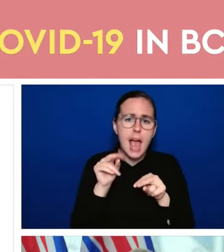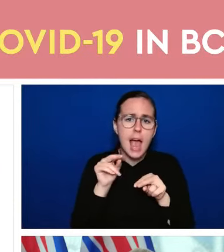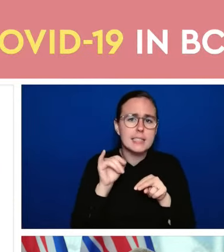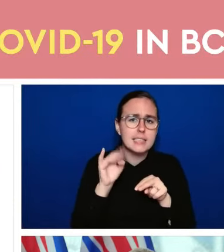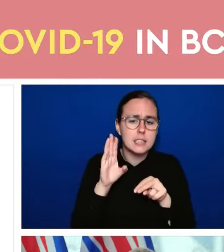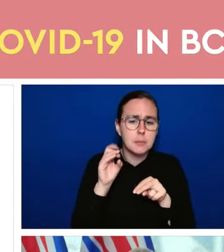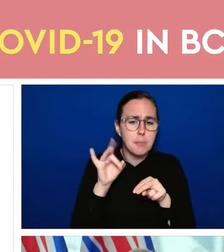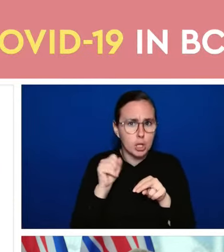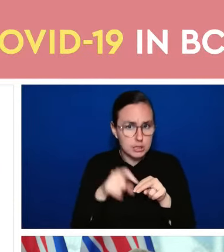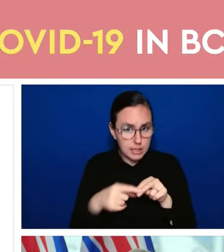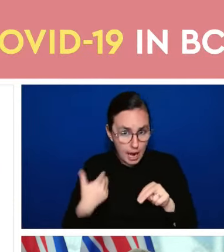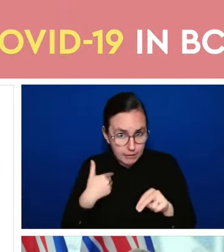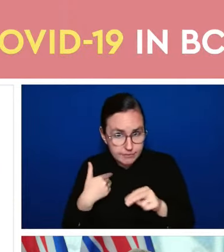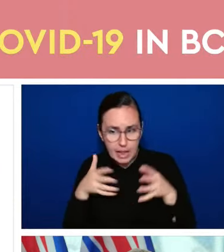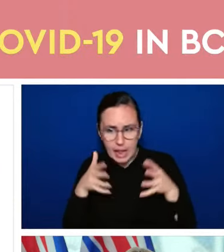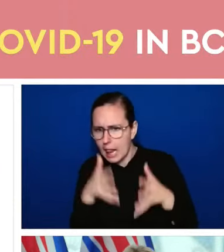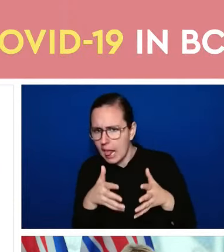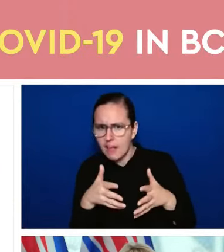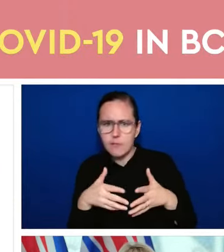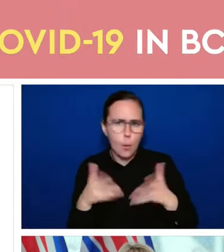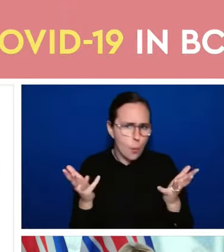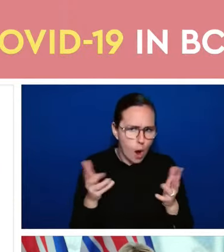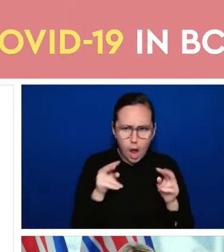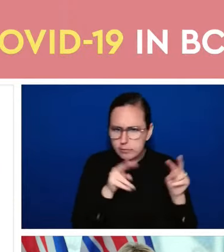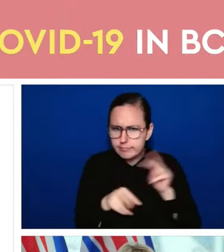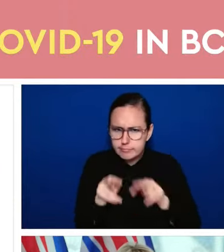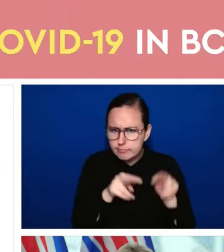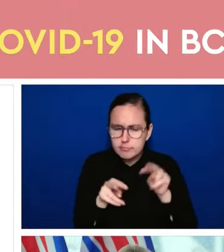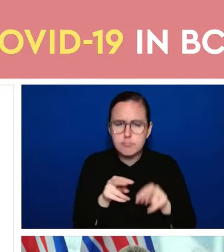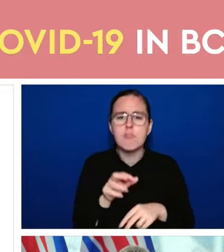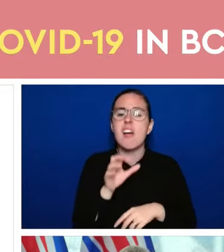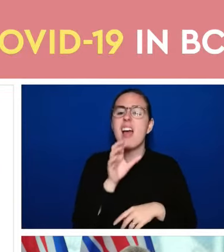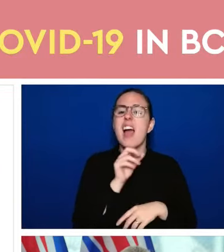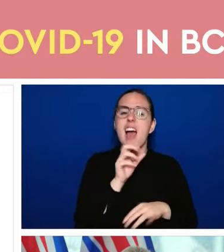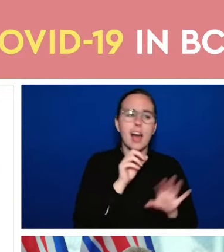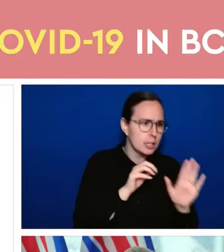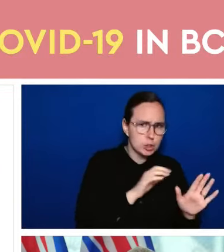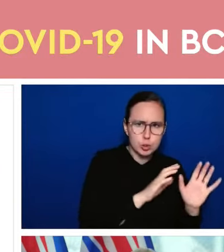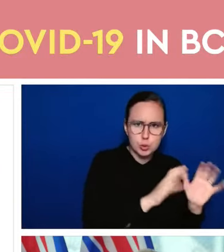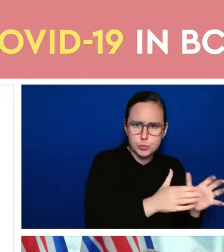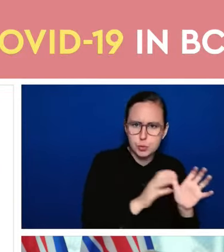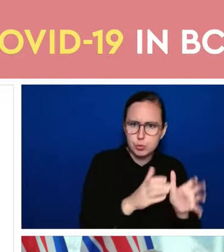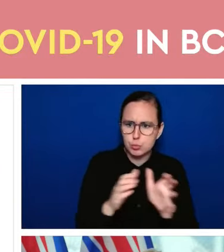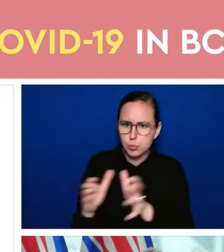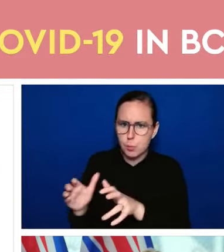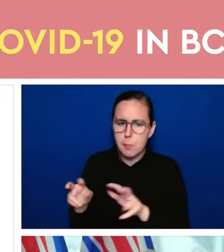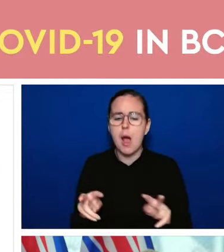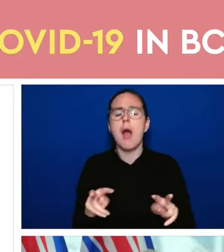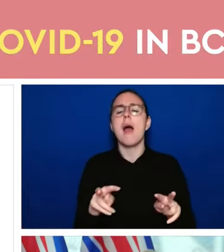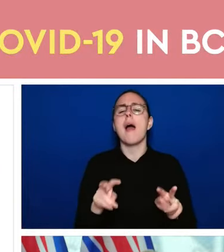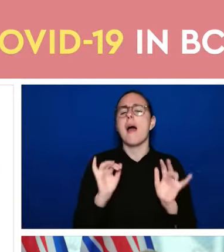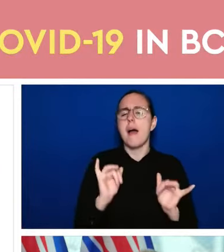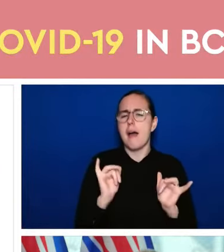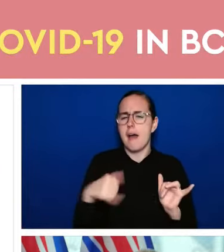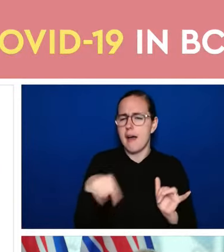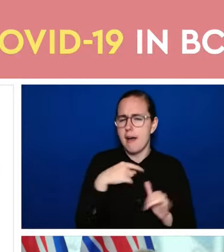From people in the community it gives us a window a new infections- and there's- two